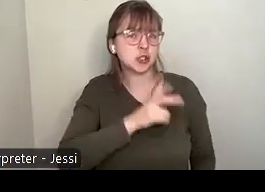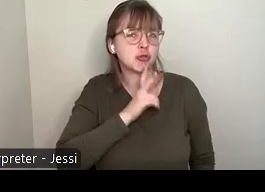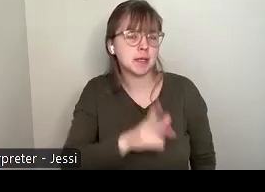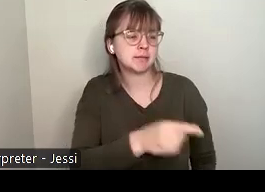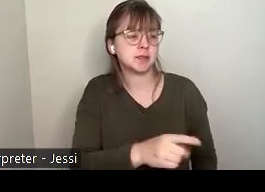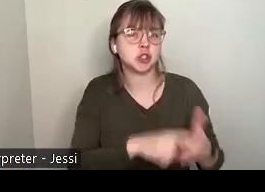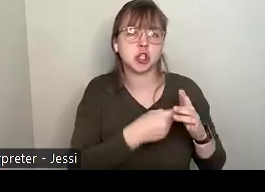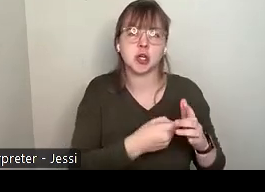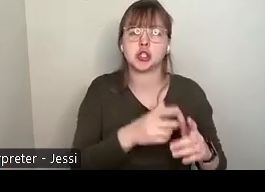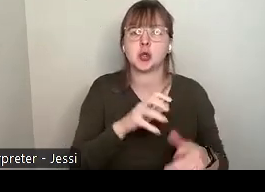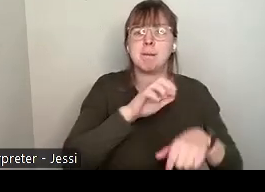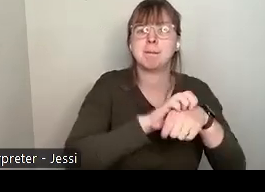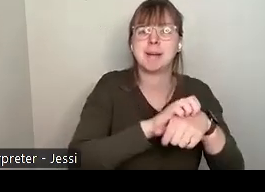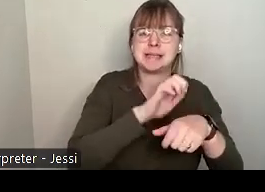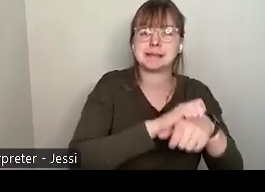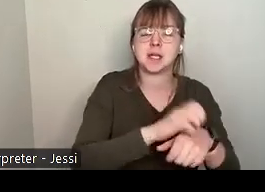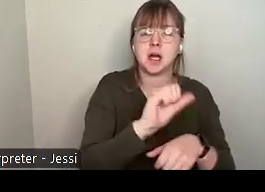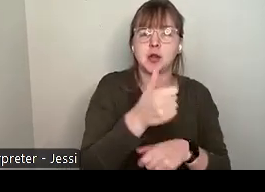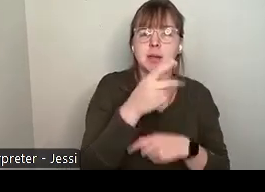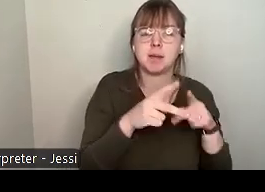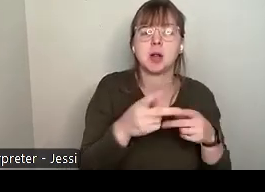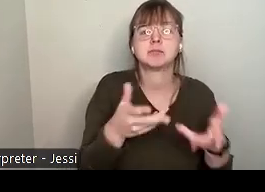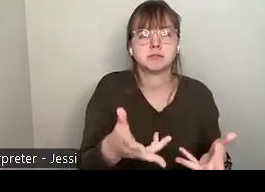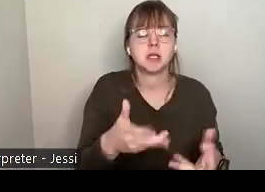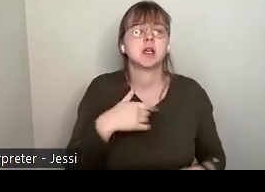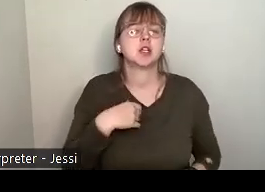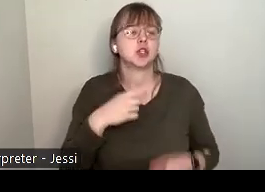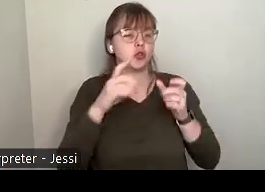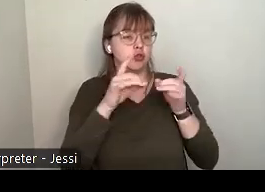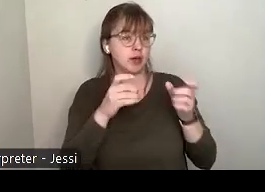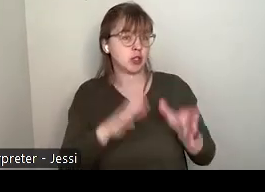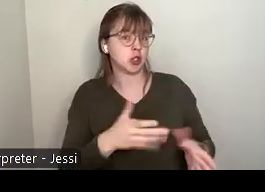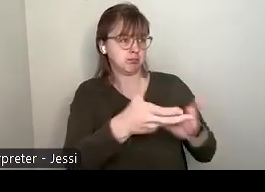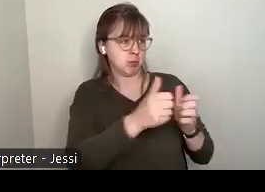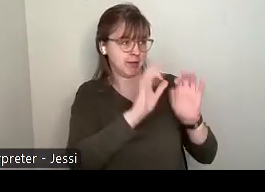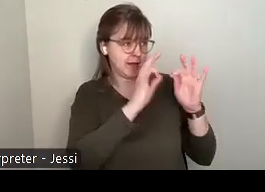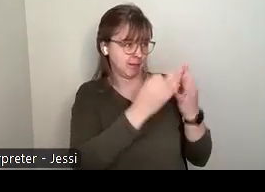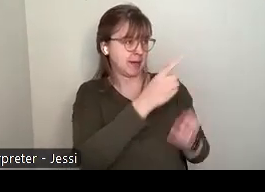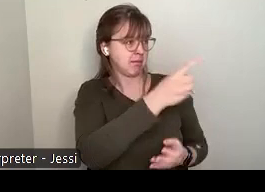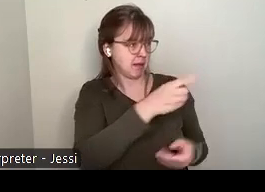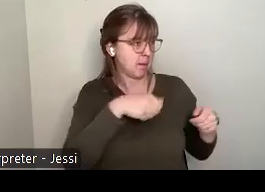the family um and obtains their permission and then submits a referral form to us the consultant